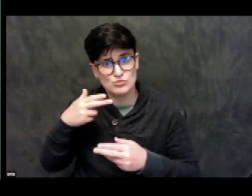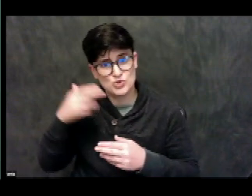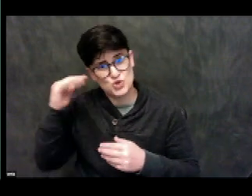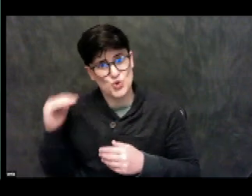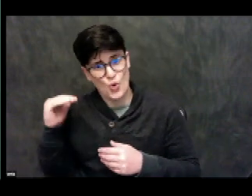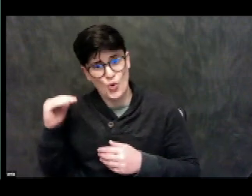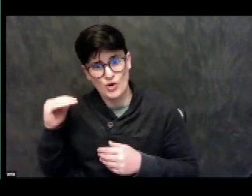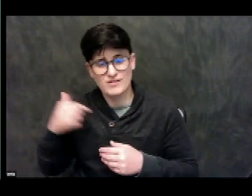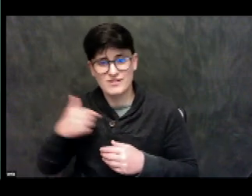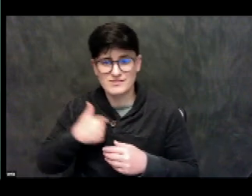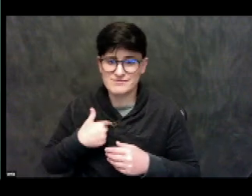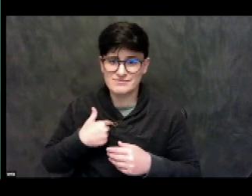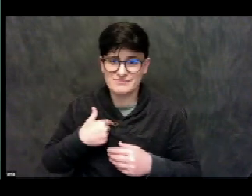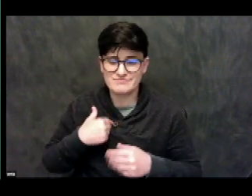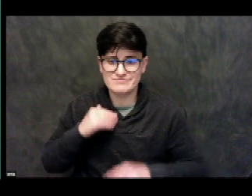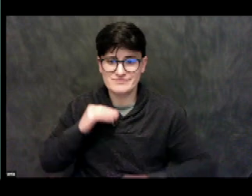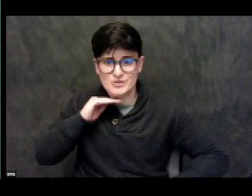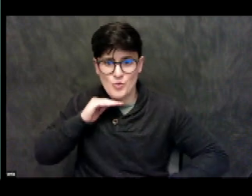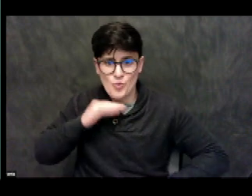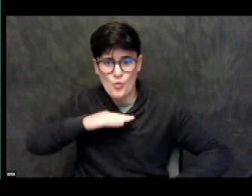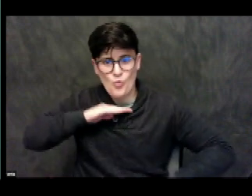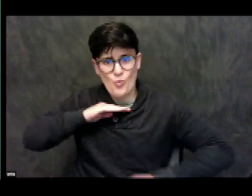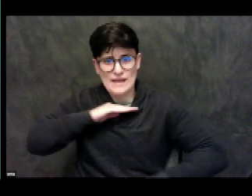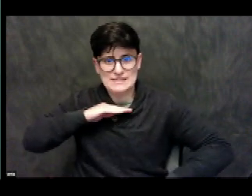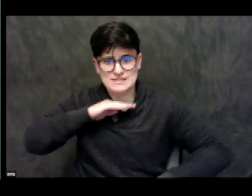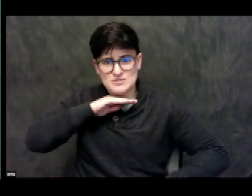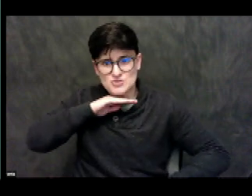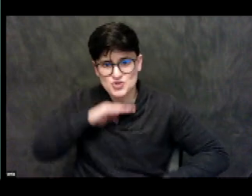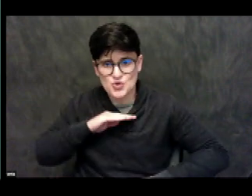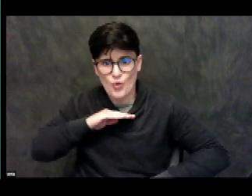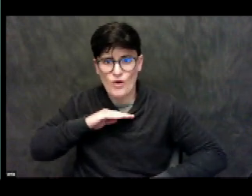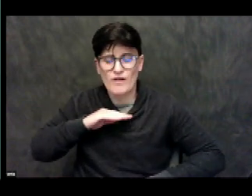Waited and also having like the strength to be able